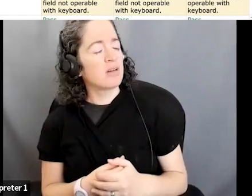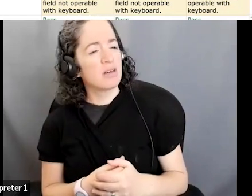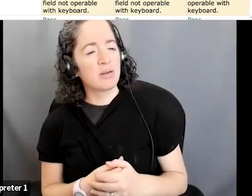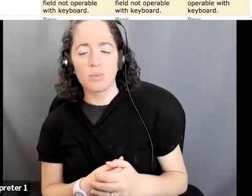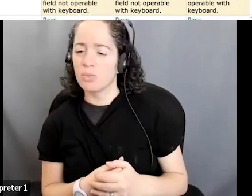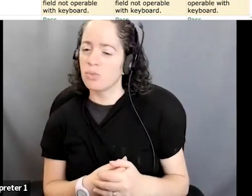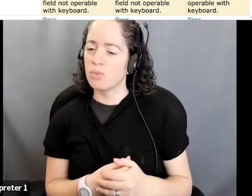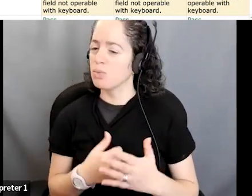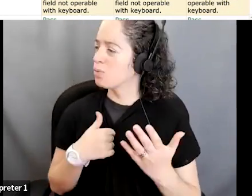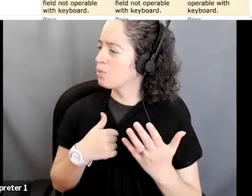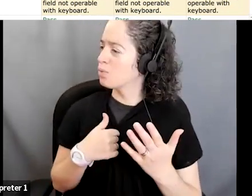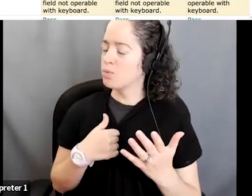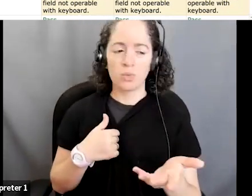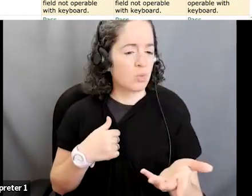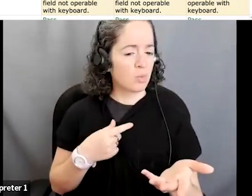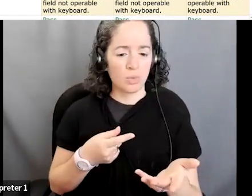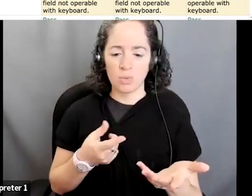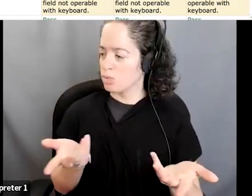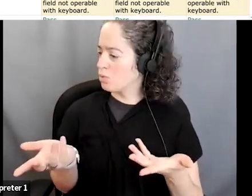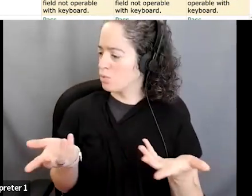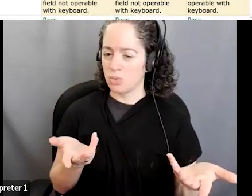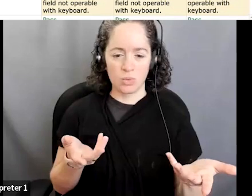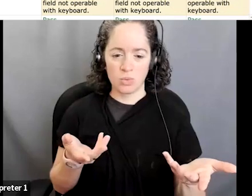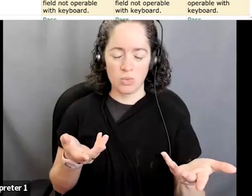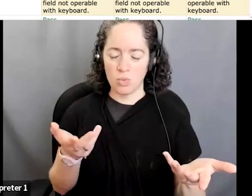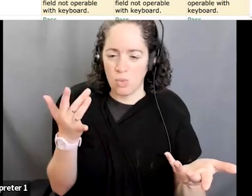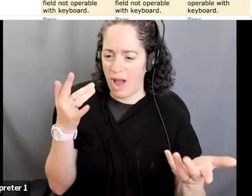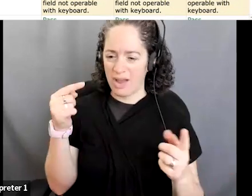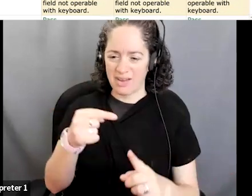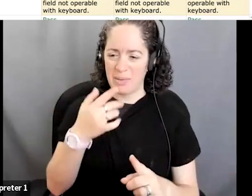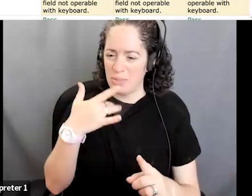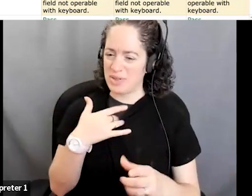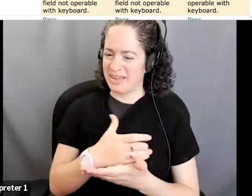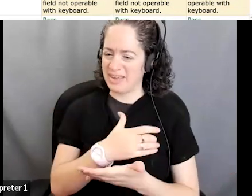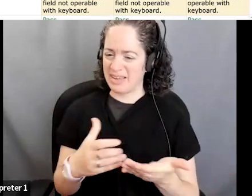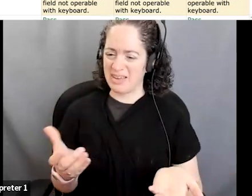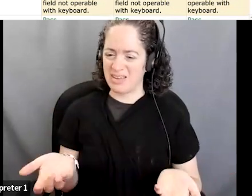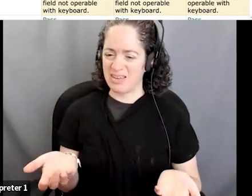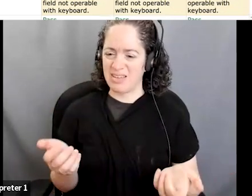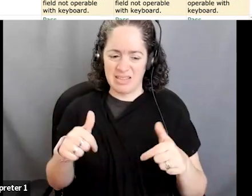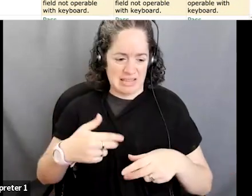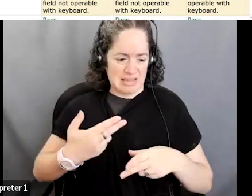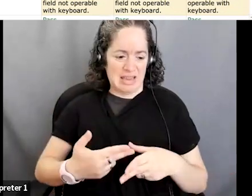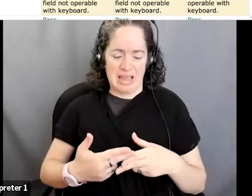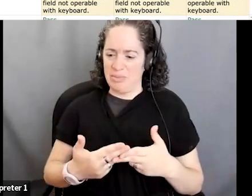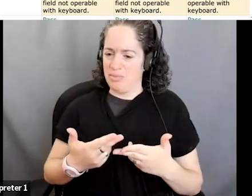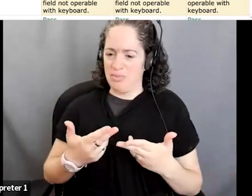"Why on earth are we talking about birthday cake?" It's a name field. I don't want you to send me a birthday cake.